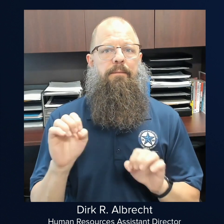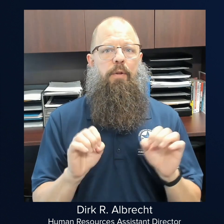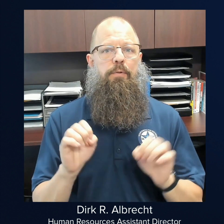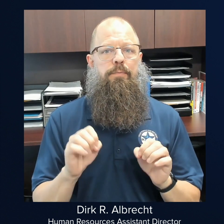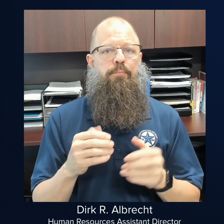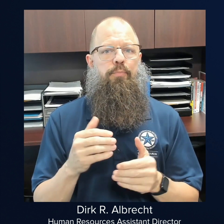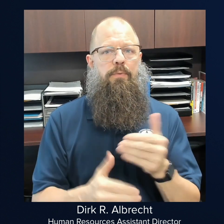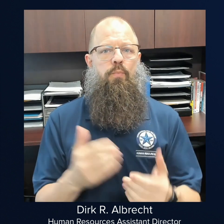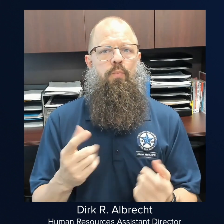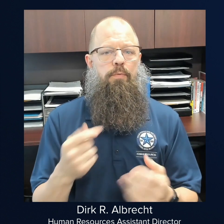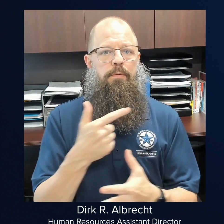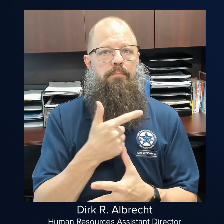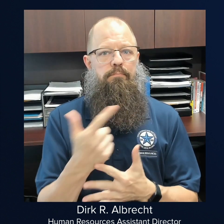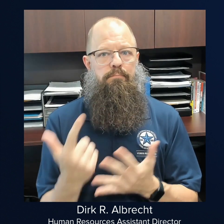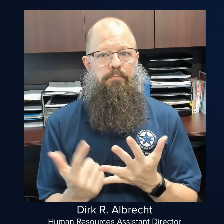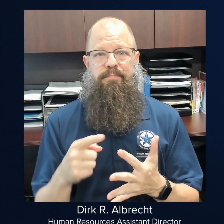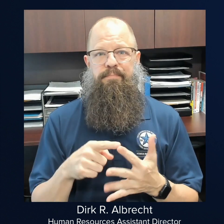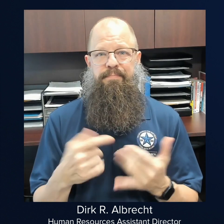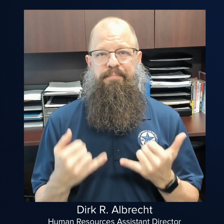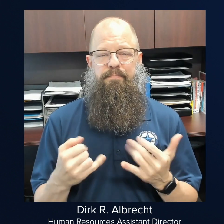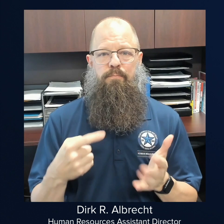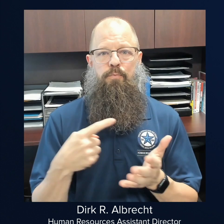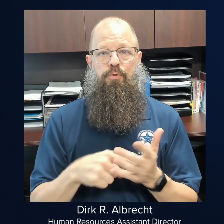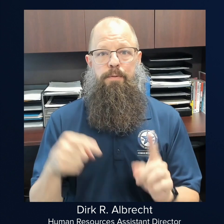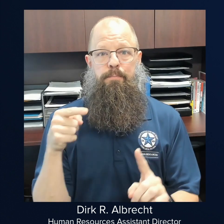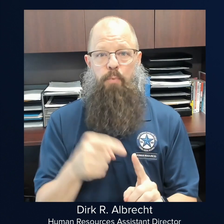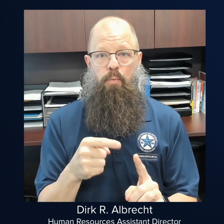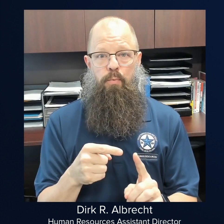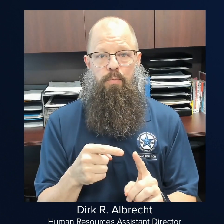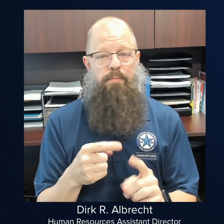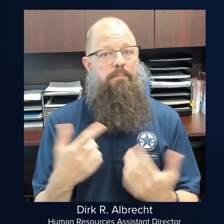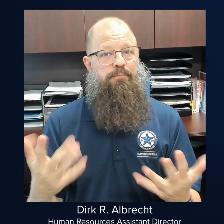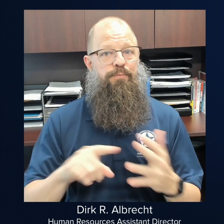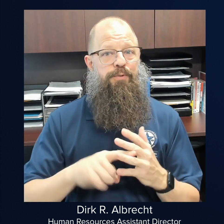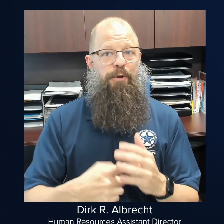in regards to Performance Evaluation procedures and the steps that entails.